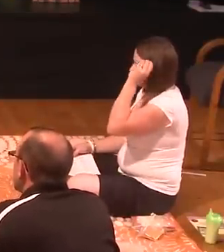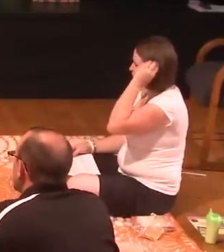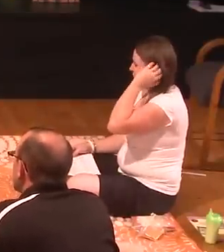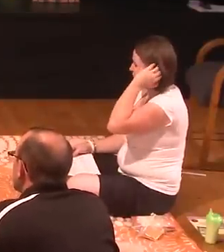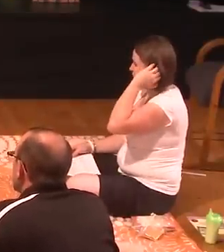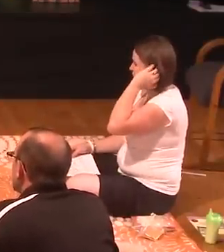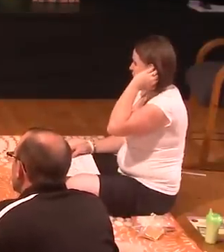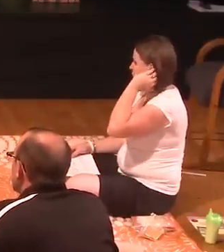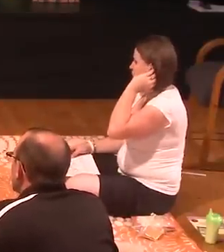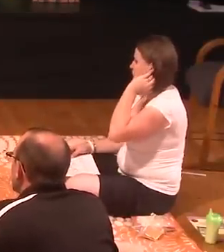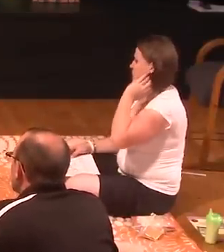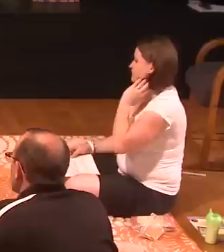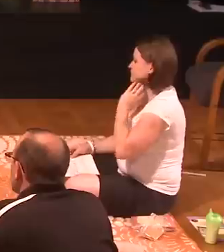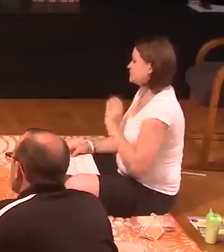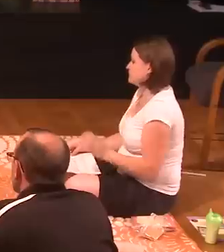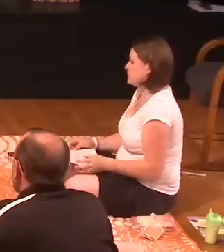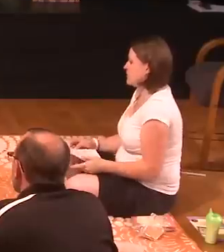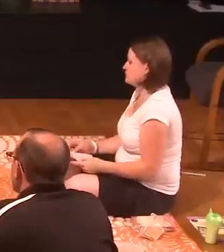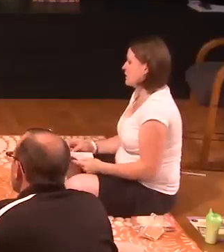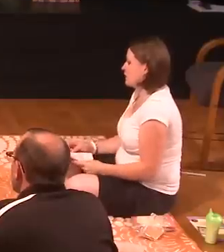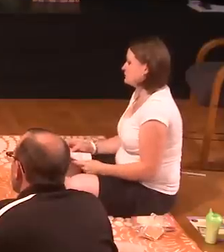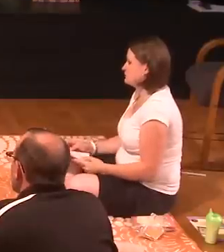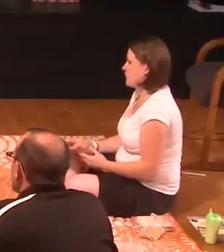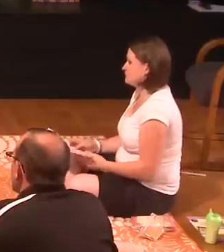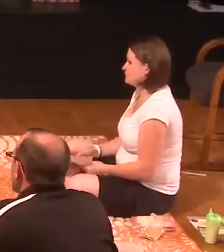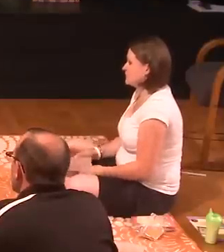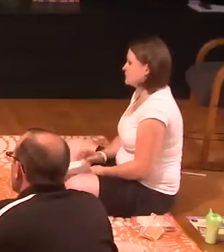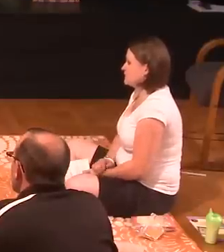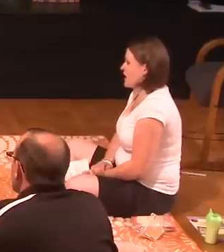Let's bring that down. Juice and water. What do we have?